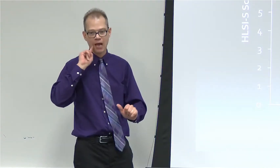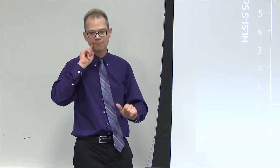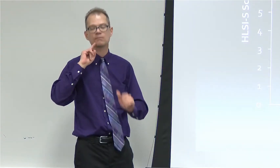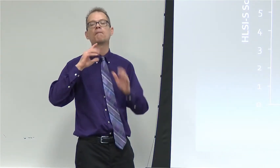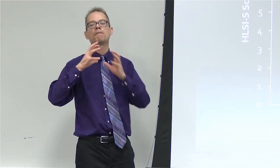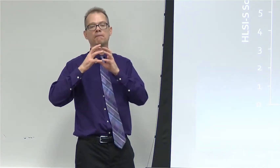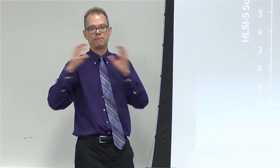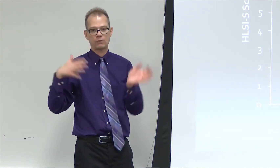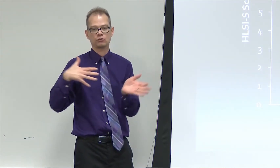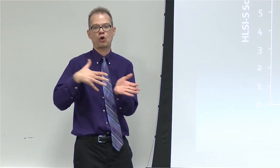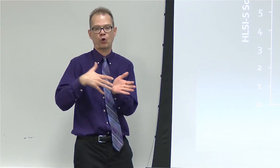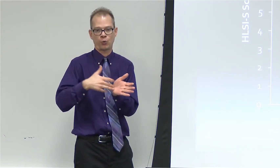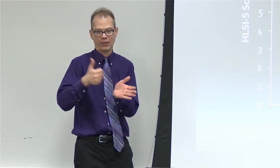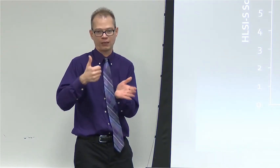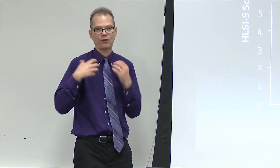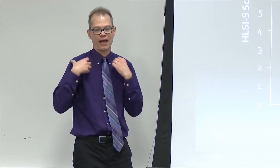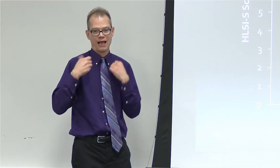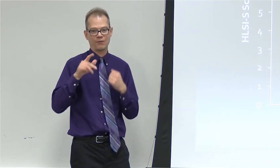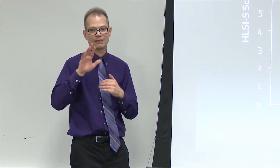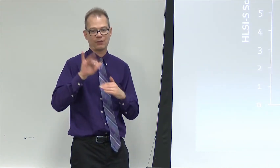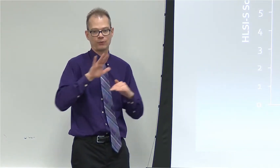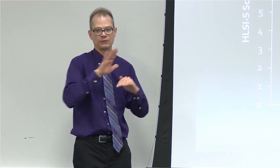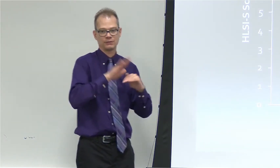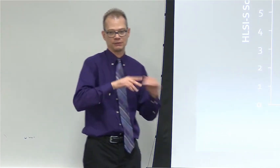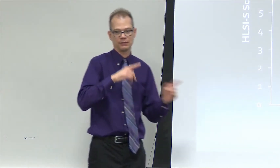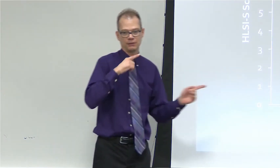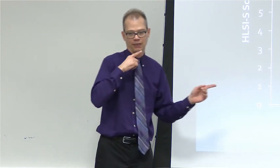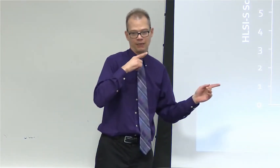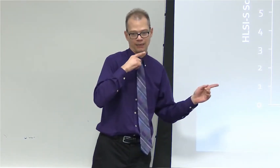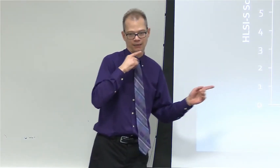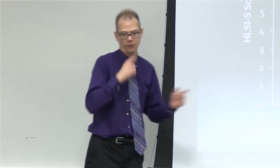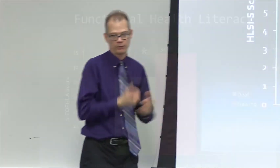The deaf adolescents are much weaker than the hearing adolescents.